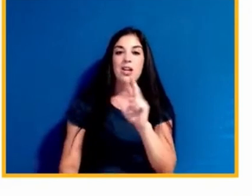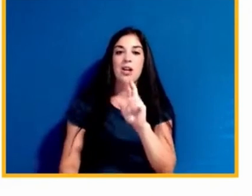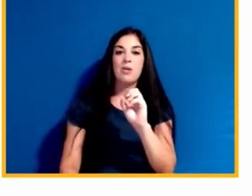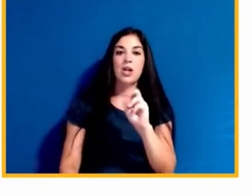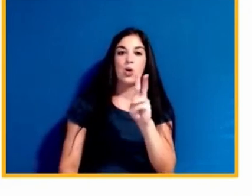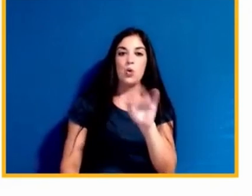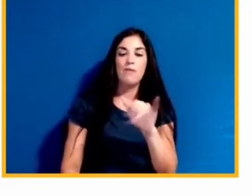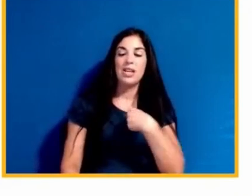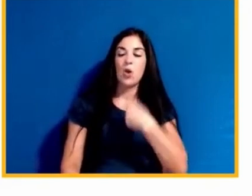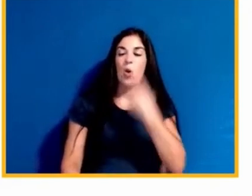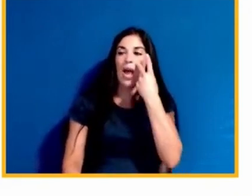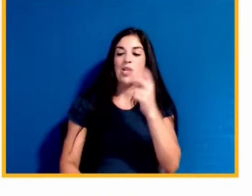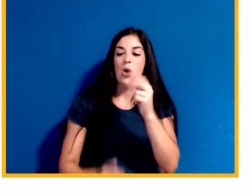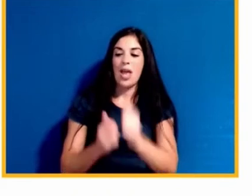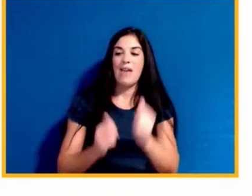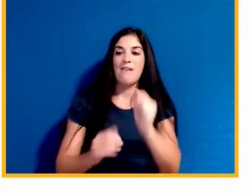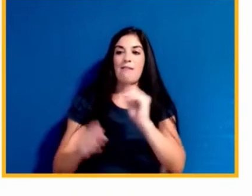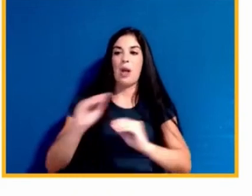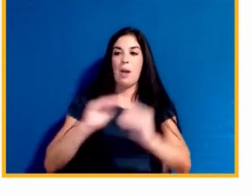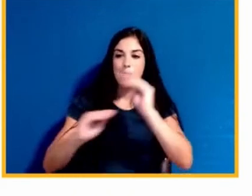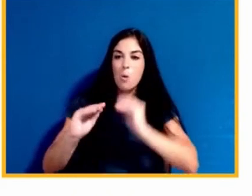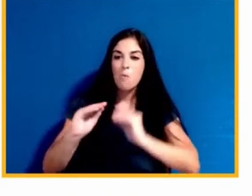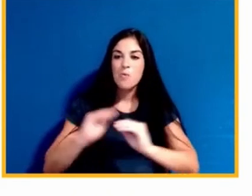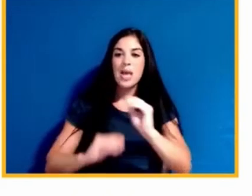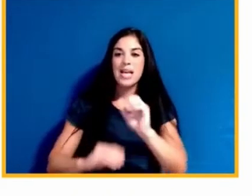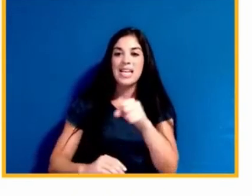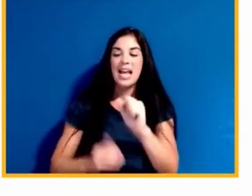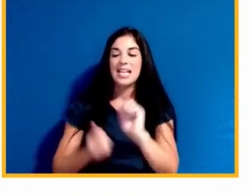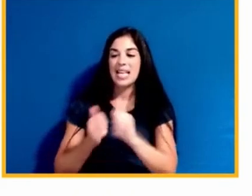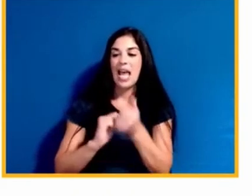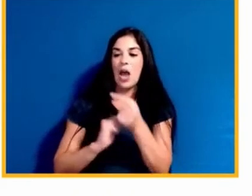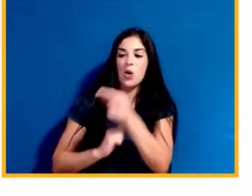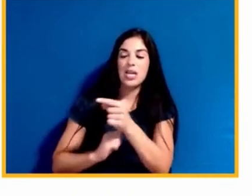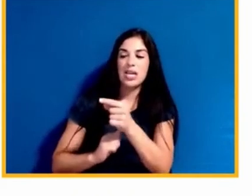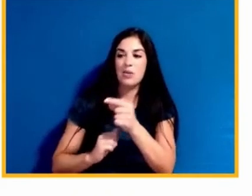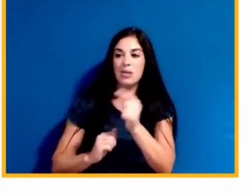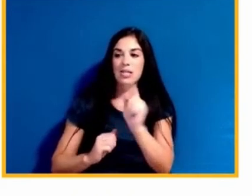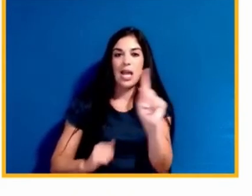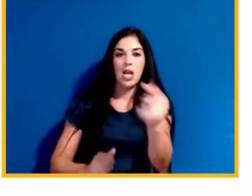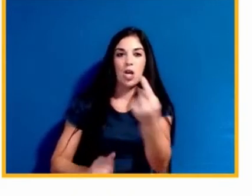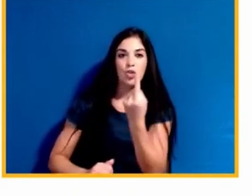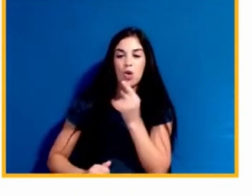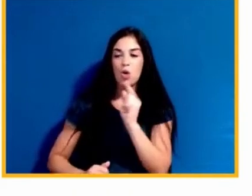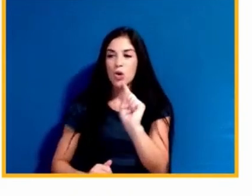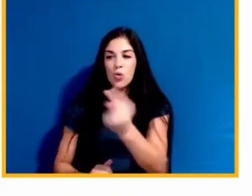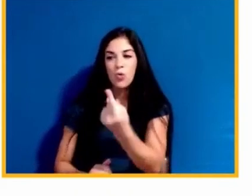saw every movement I saw what he was hitting again, the way he was turning around, his little movements,